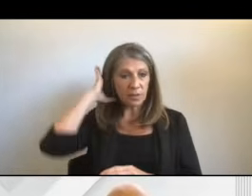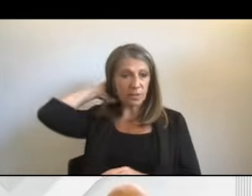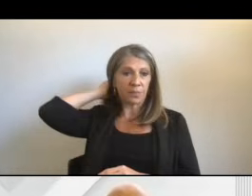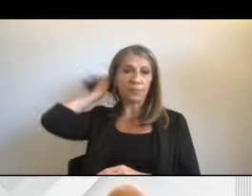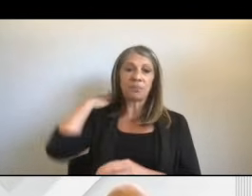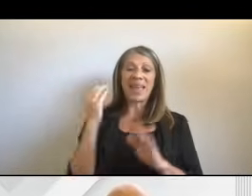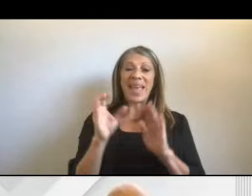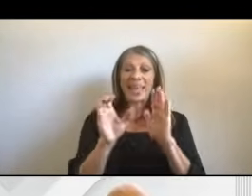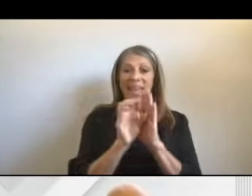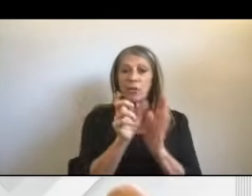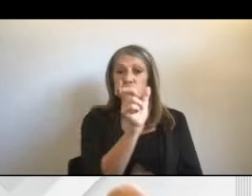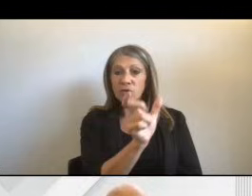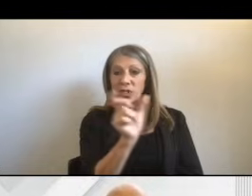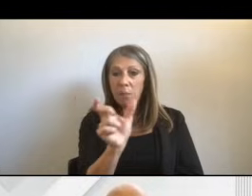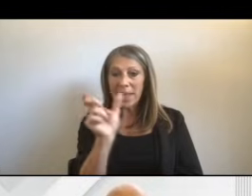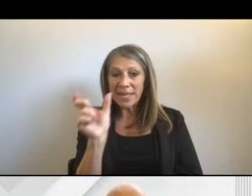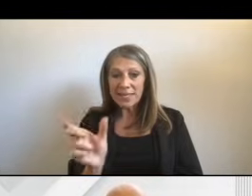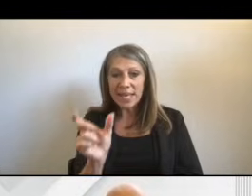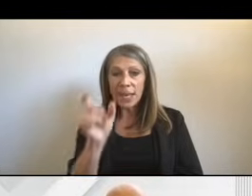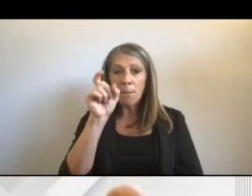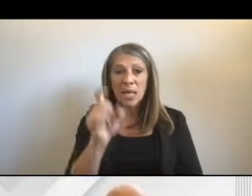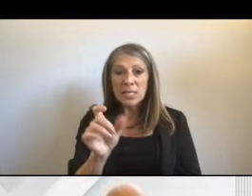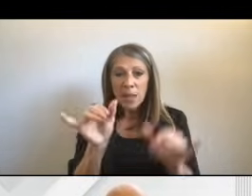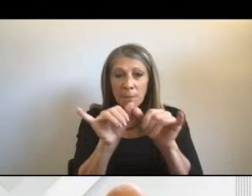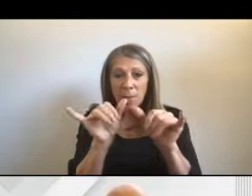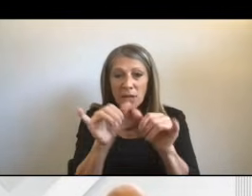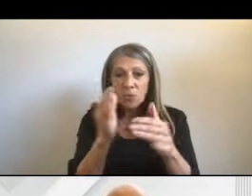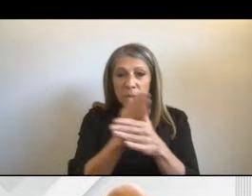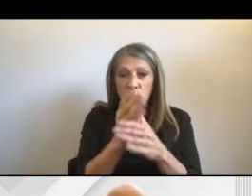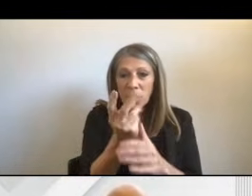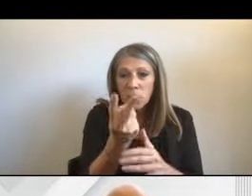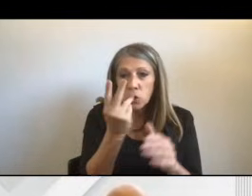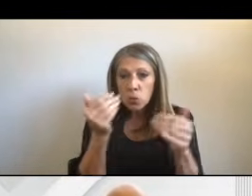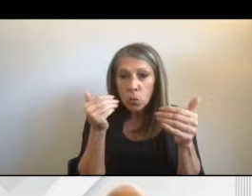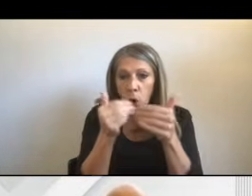spacing: character spacing must be measured between the two closest points of adjacent